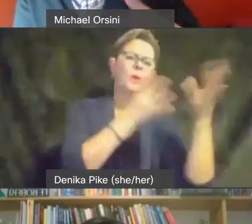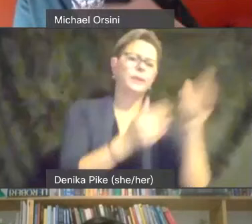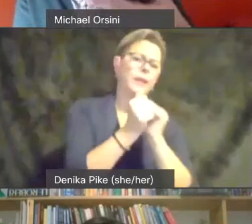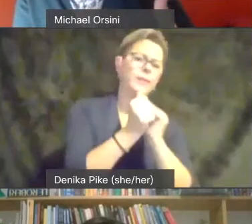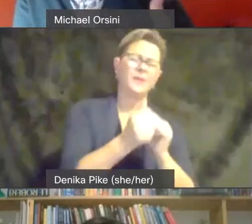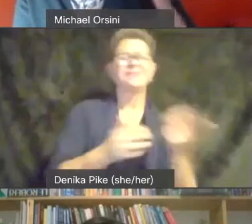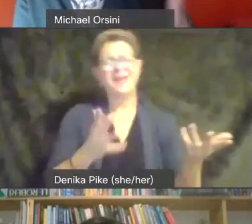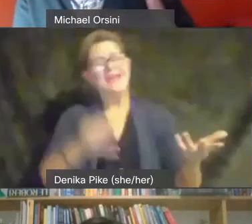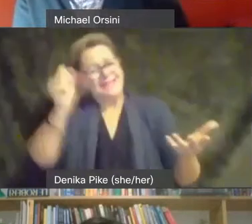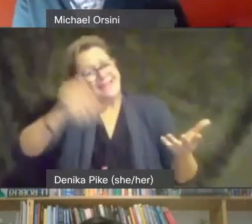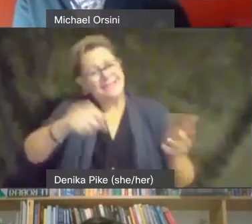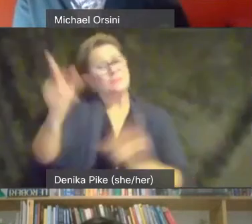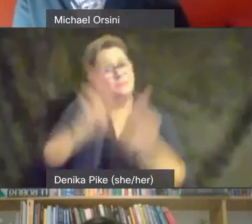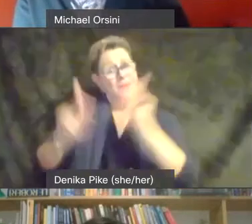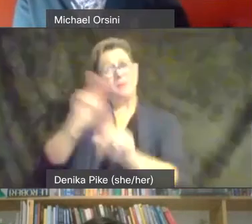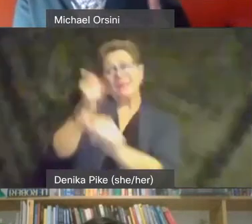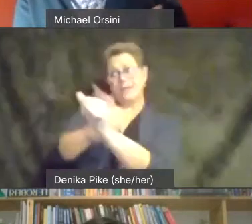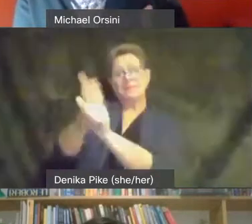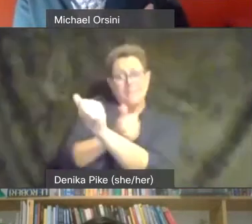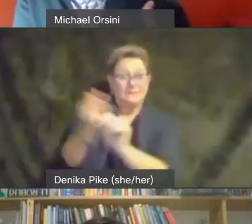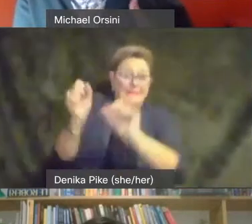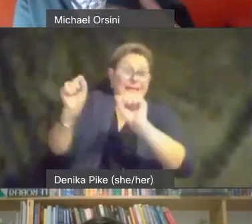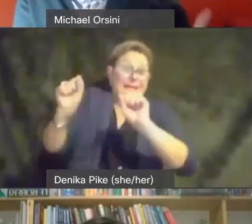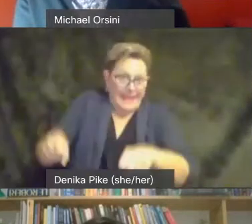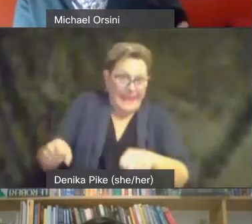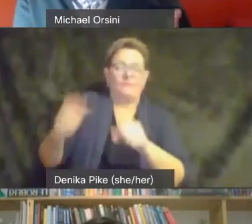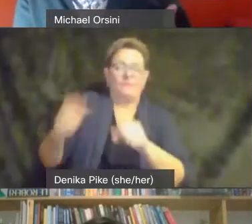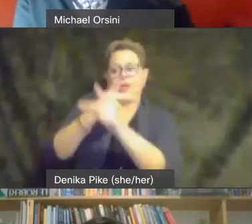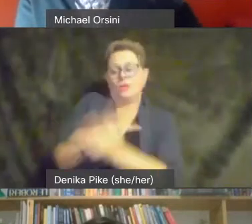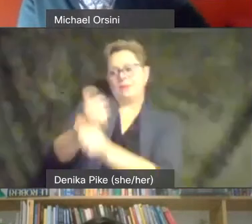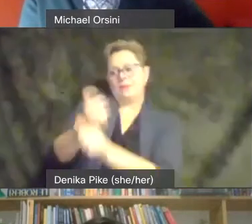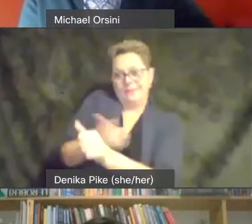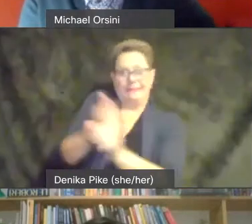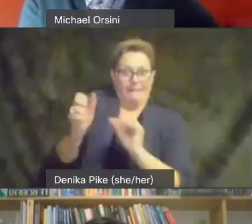You know, people don't have the capacity to manage. I think it's but I don't think it's, it's, um.